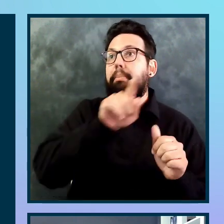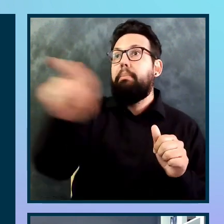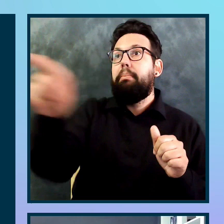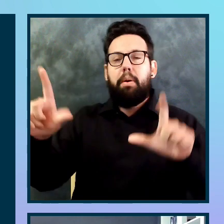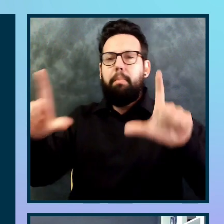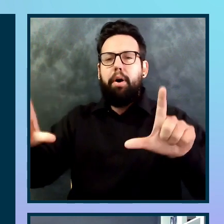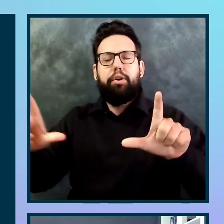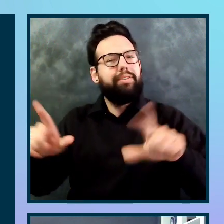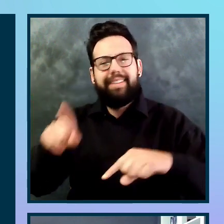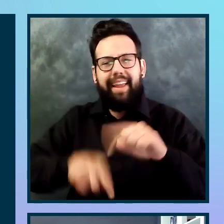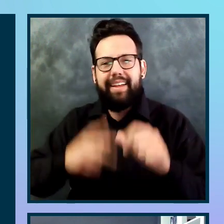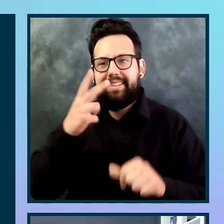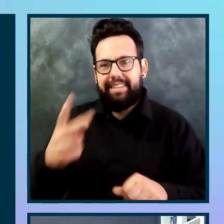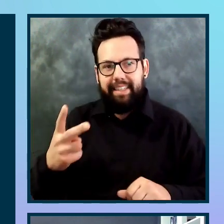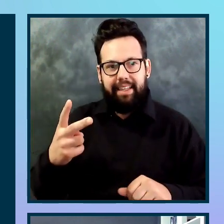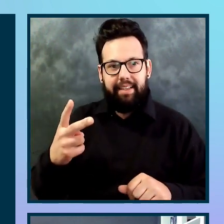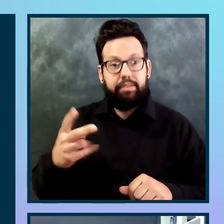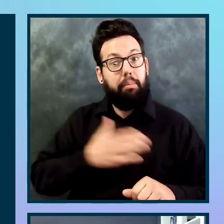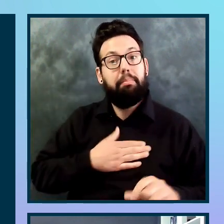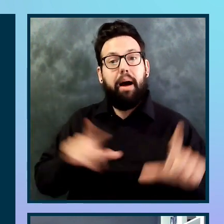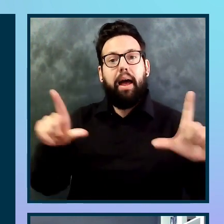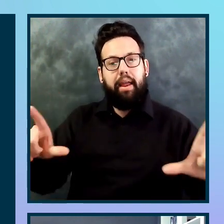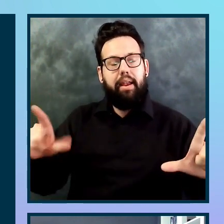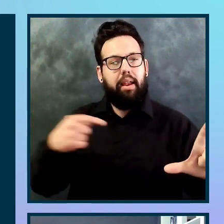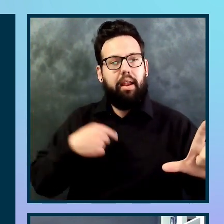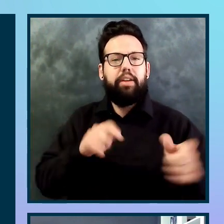That word might not be even visible. So we need to design for it.